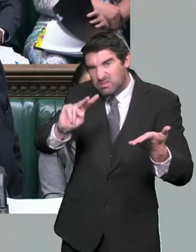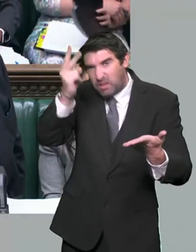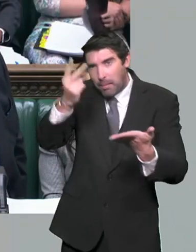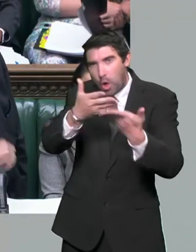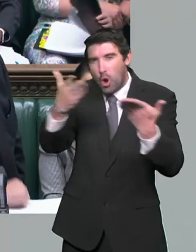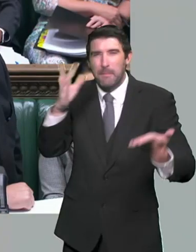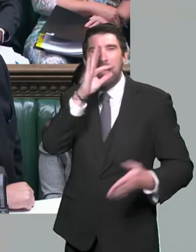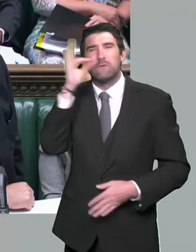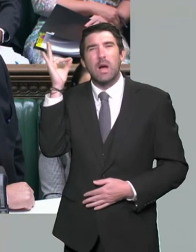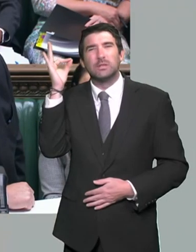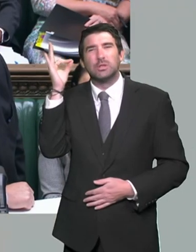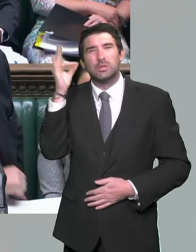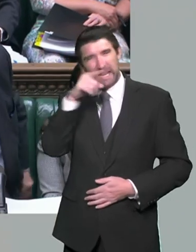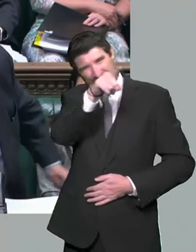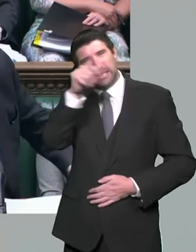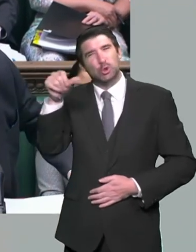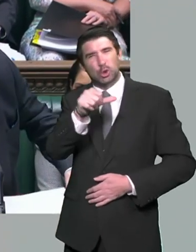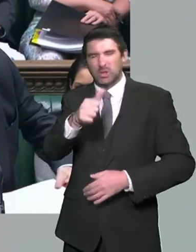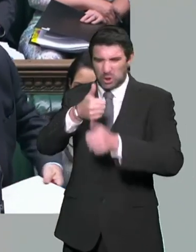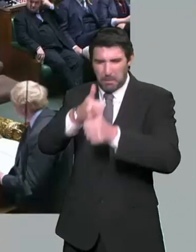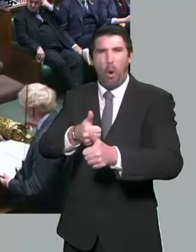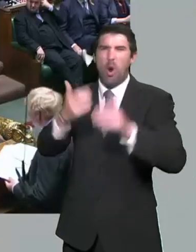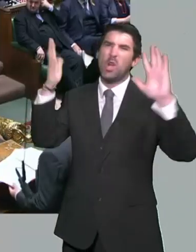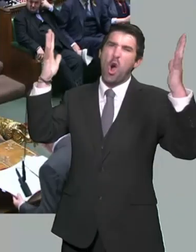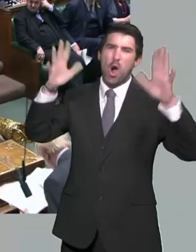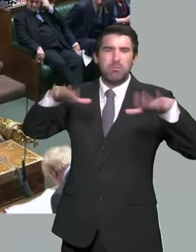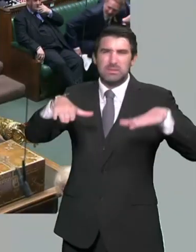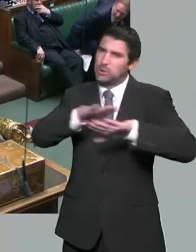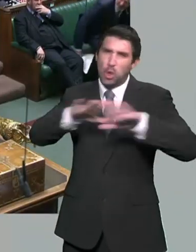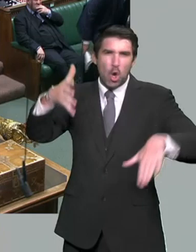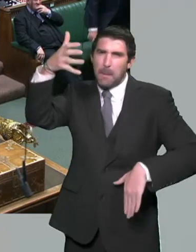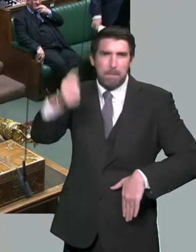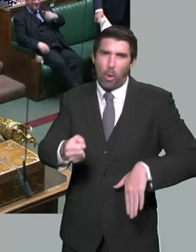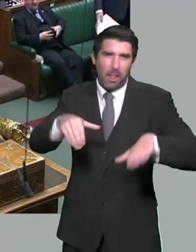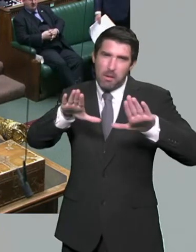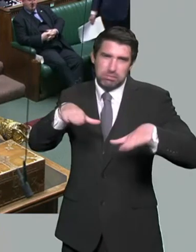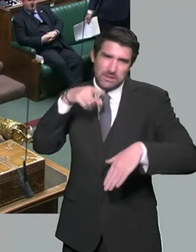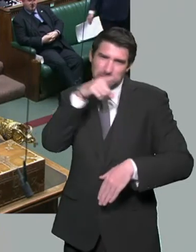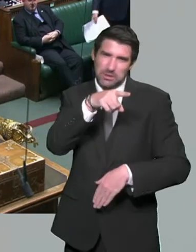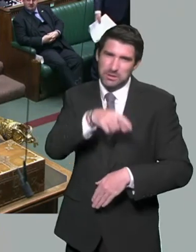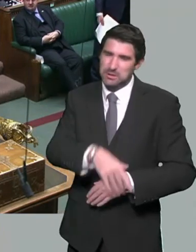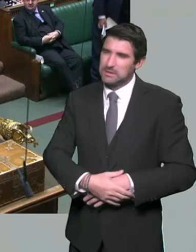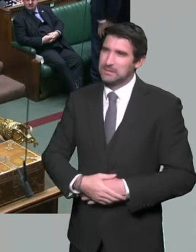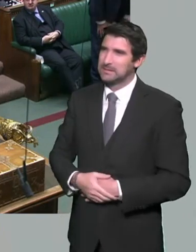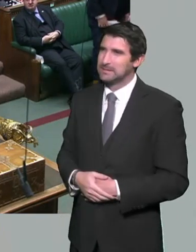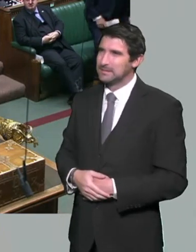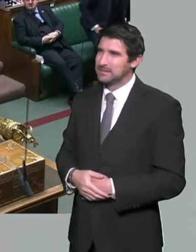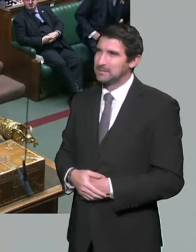He should be talking this country up, not running it down. Keir Starmer That’s the ostrich.